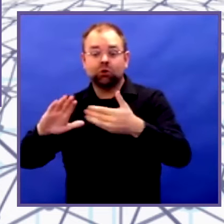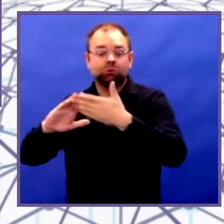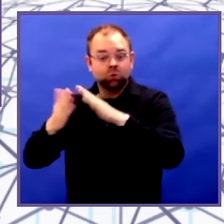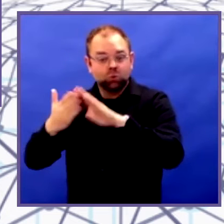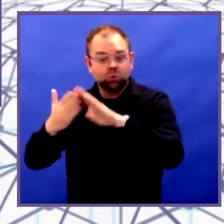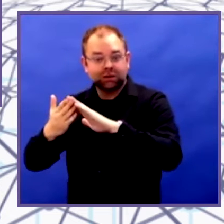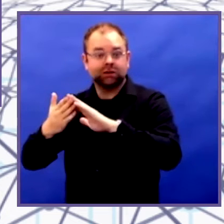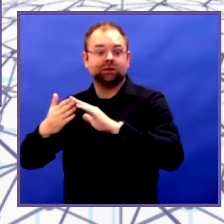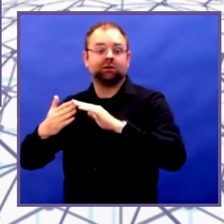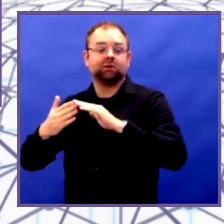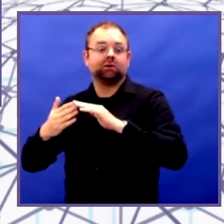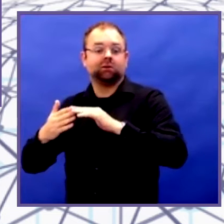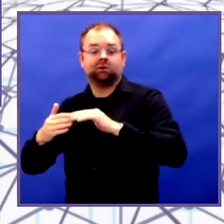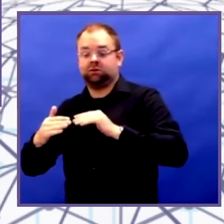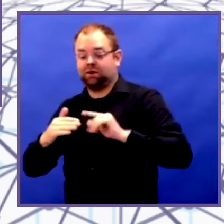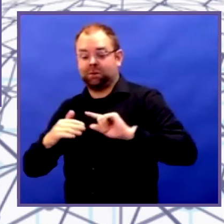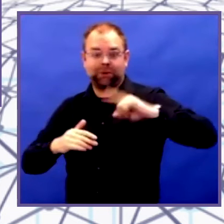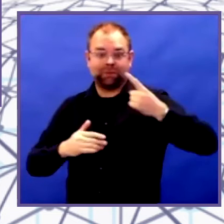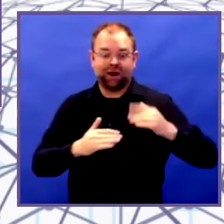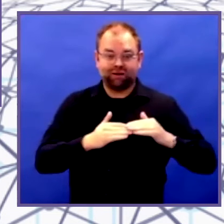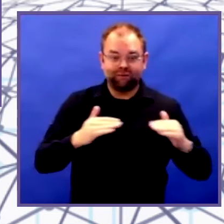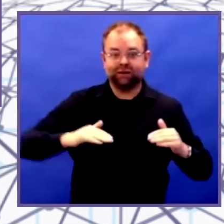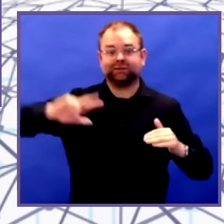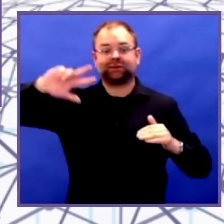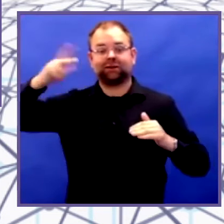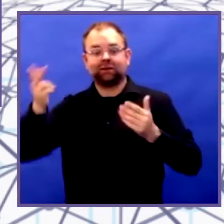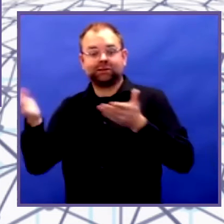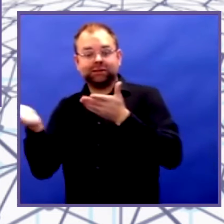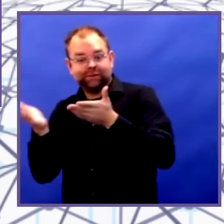to help them to strengthen their health systems.